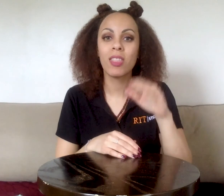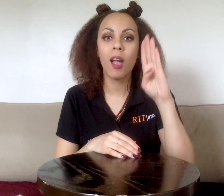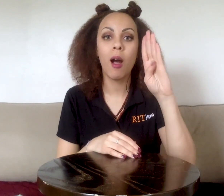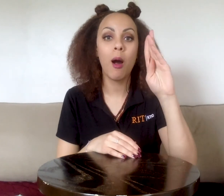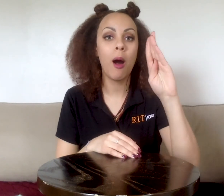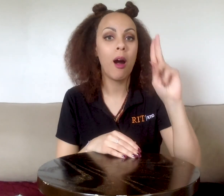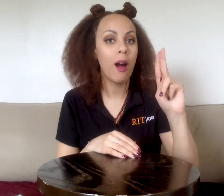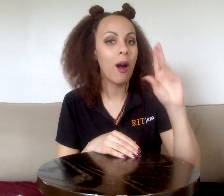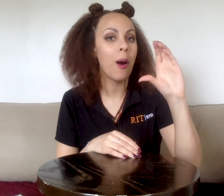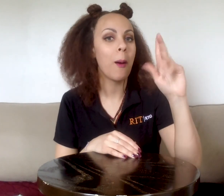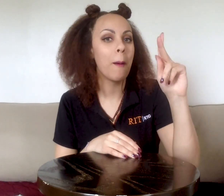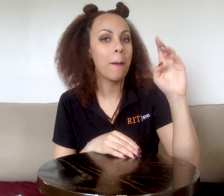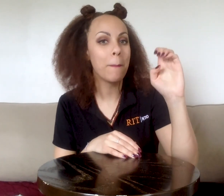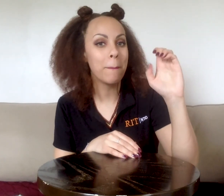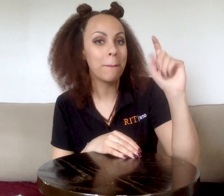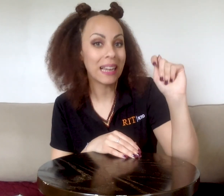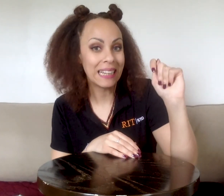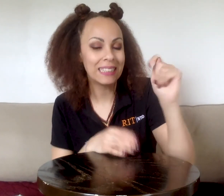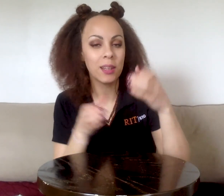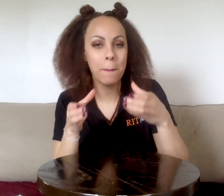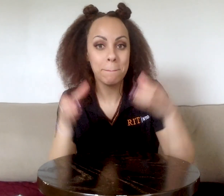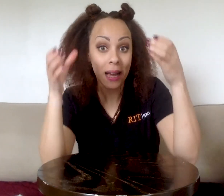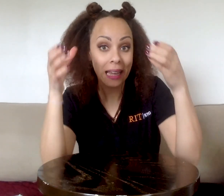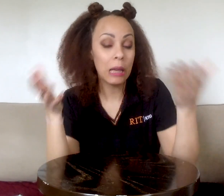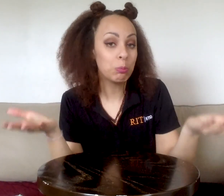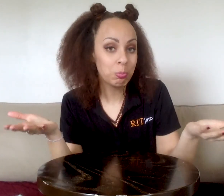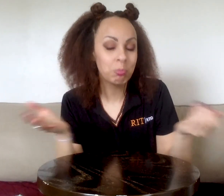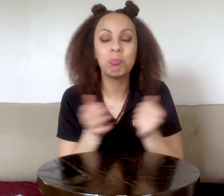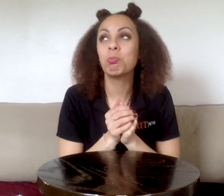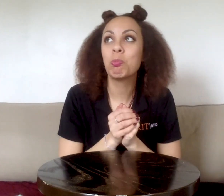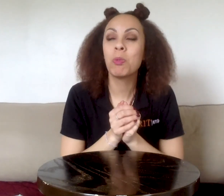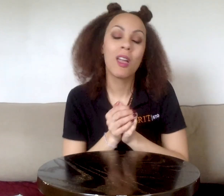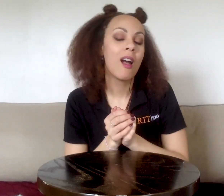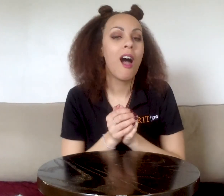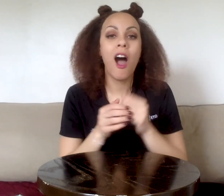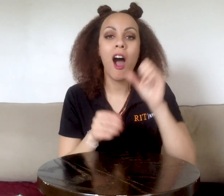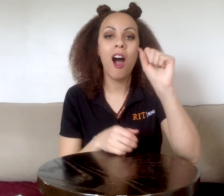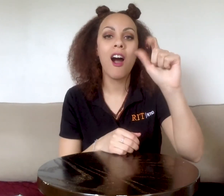For example, a bucket,